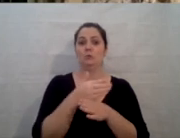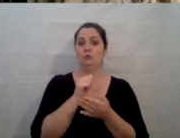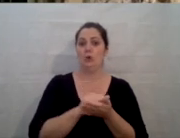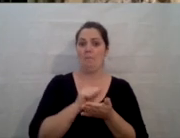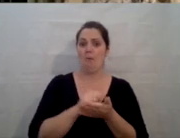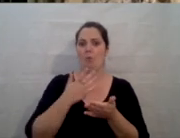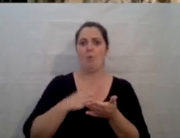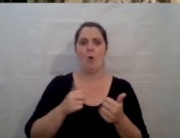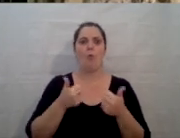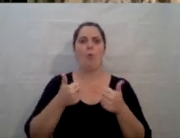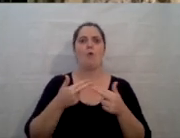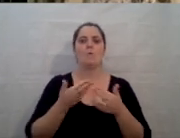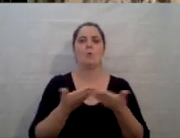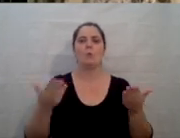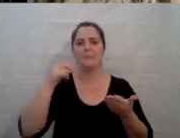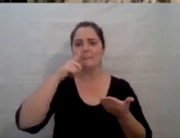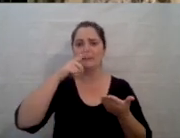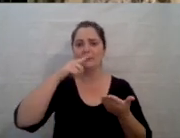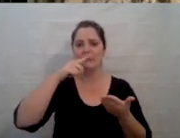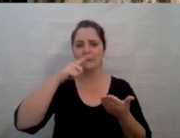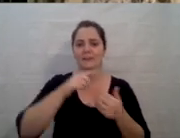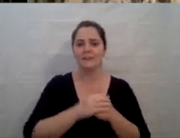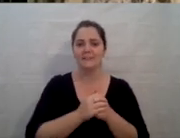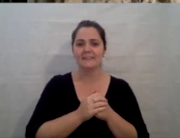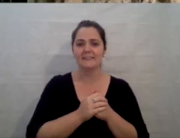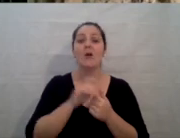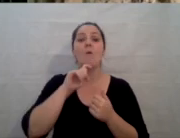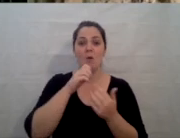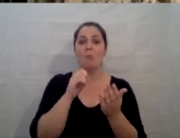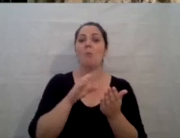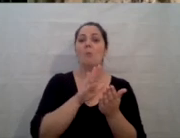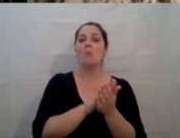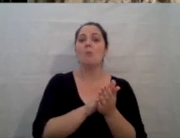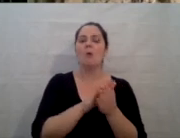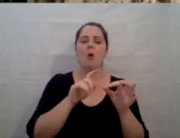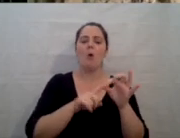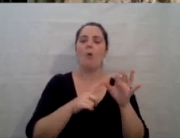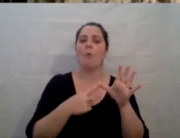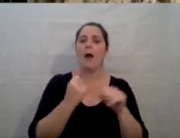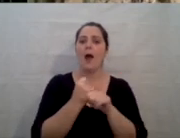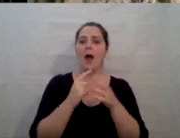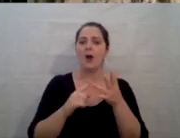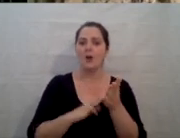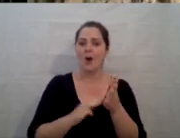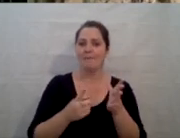not only tonight in the live stream but as Shannon said, these are going to get posted to the QAGOMA YouTube channel so you will be able to